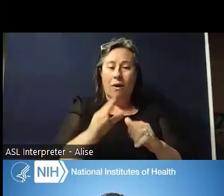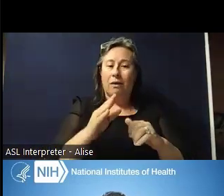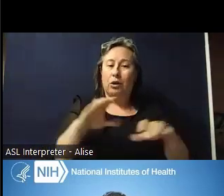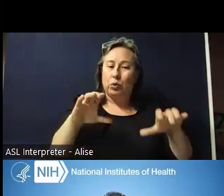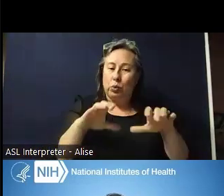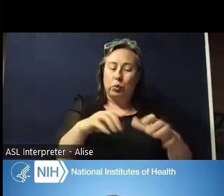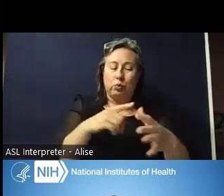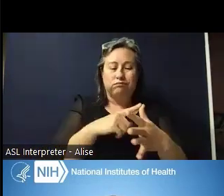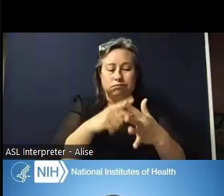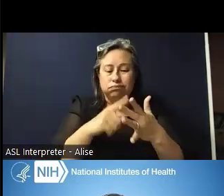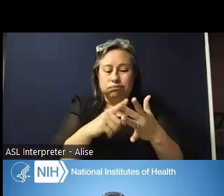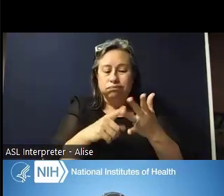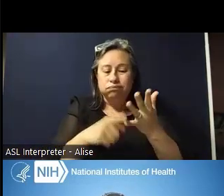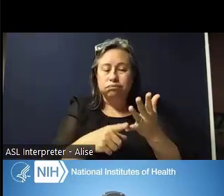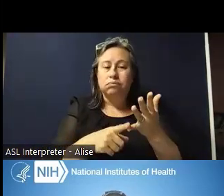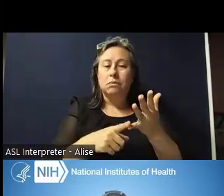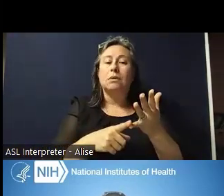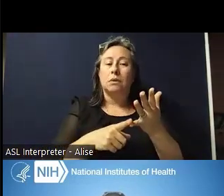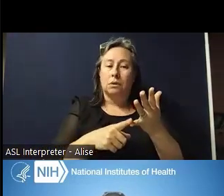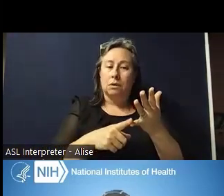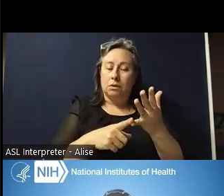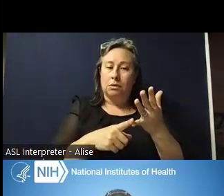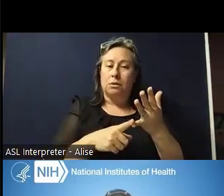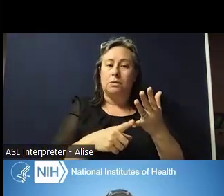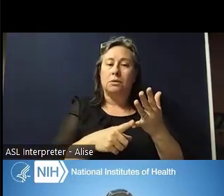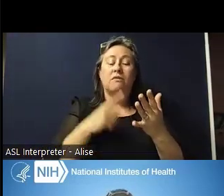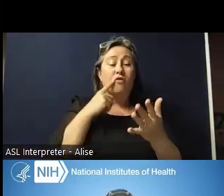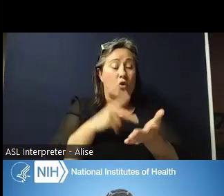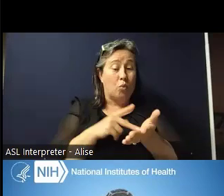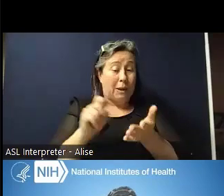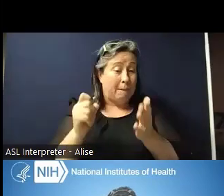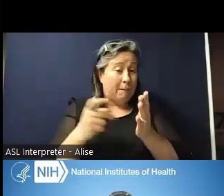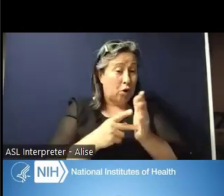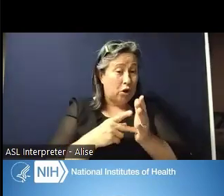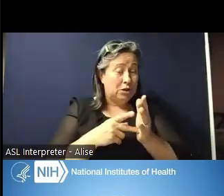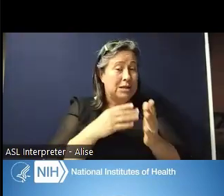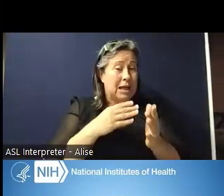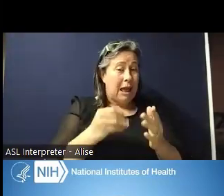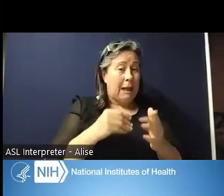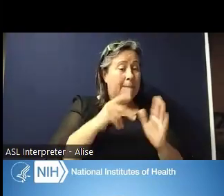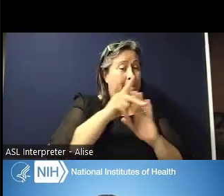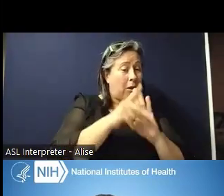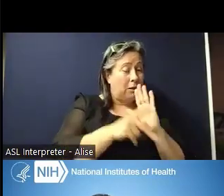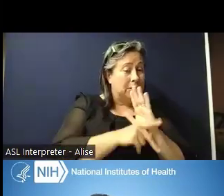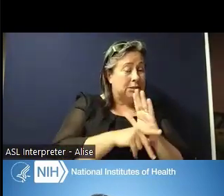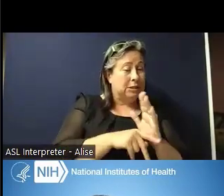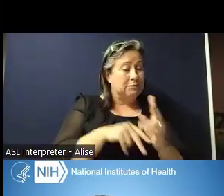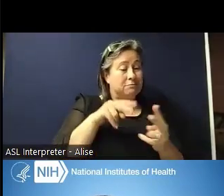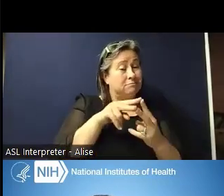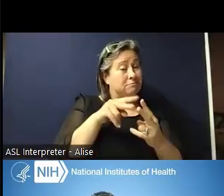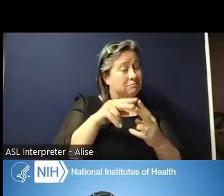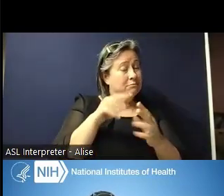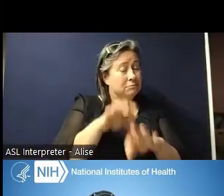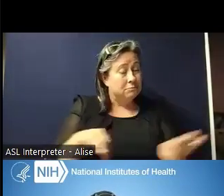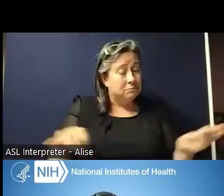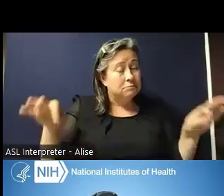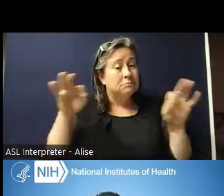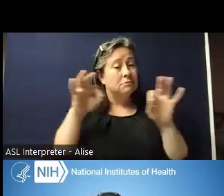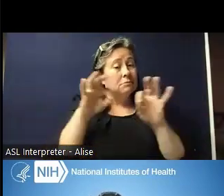for the reimbursements and the policies is going to be critical to closeout.